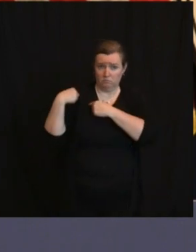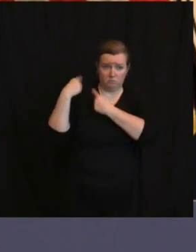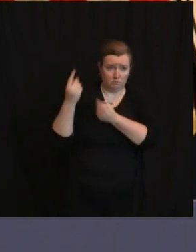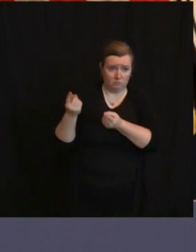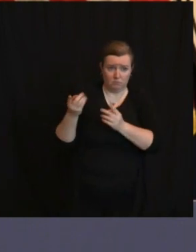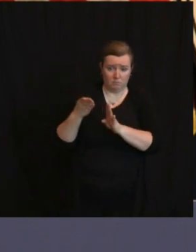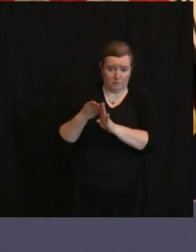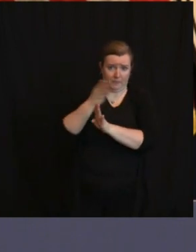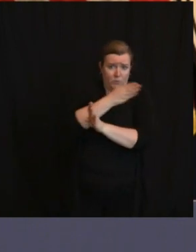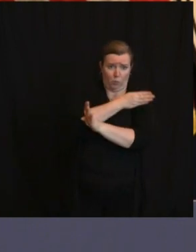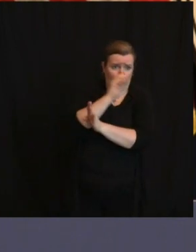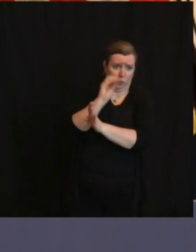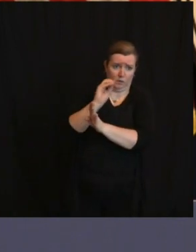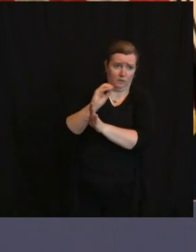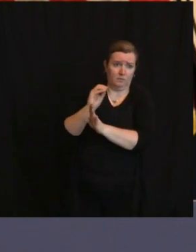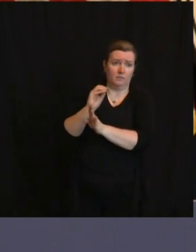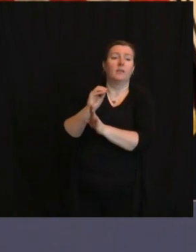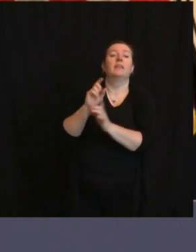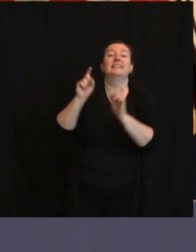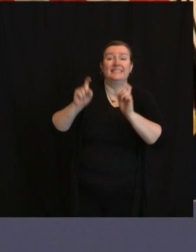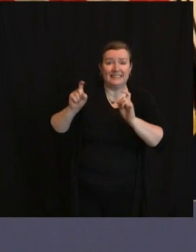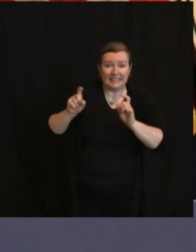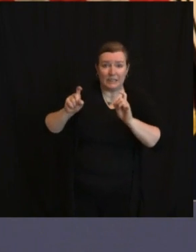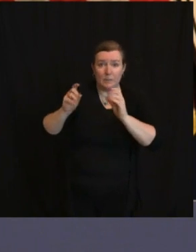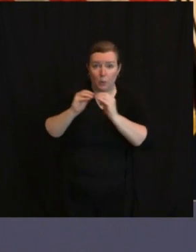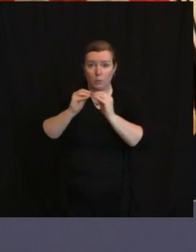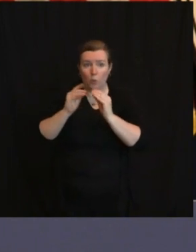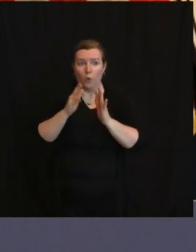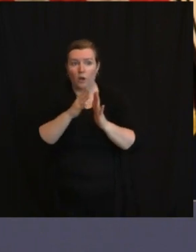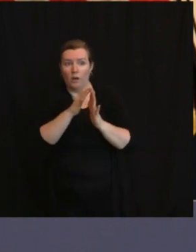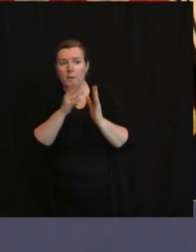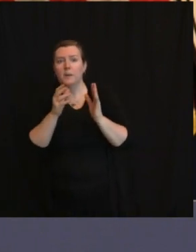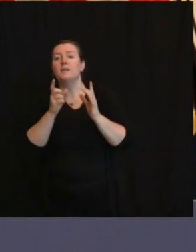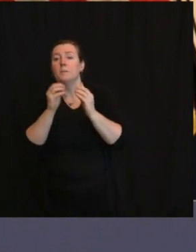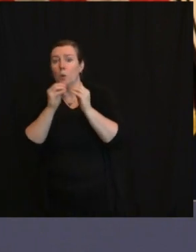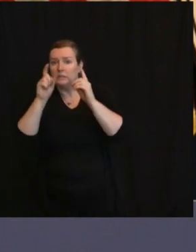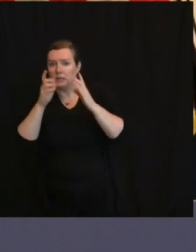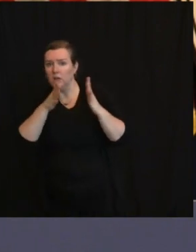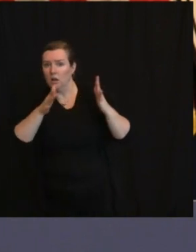HAVE DONE COLLECTIVELY, ALL OF, GOES IT TAKES A VILLAGE TO GO FROM MOW WHERE TO WHERE WE ARE